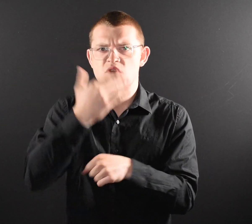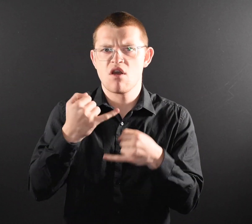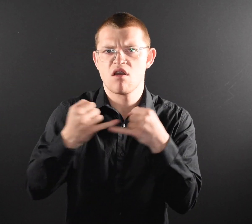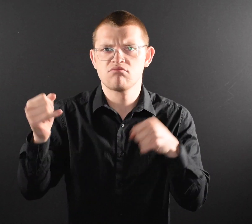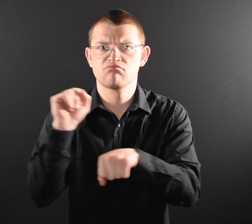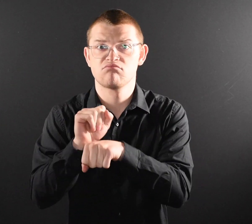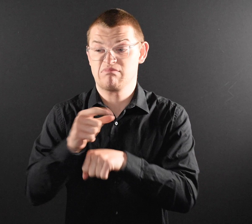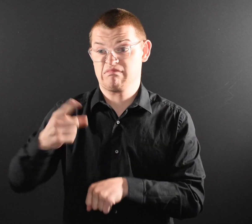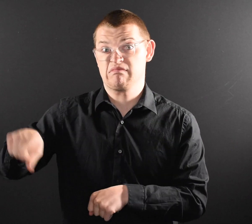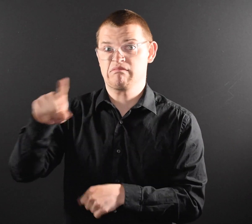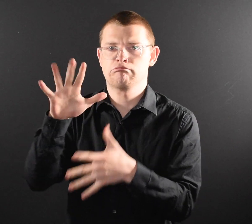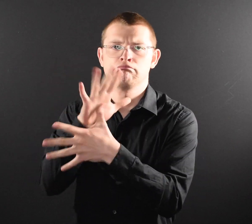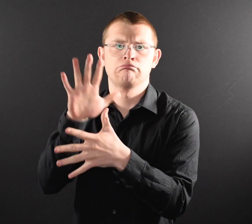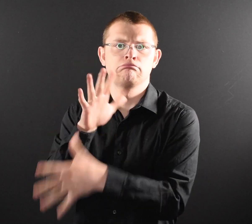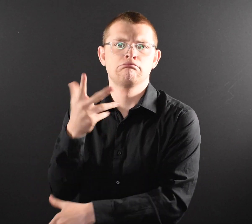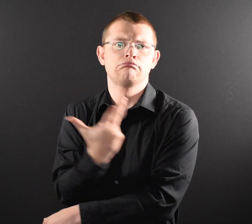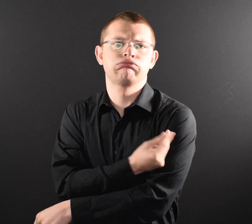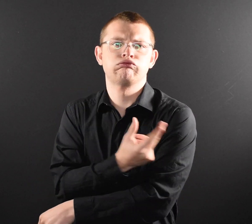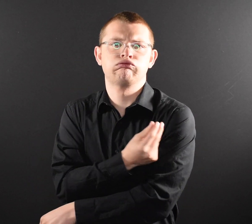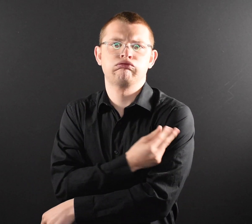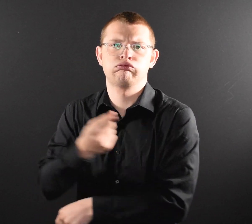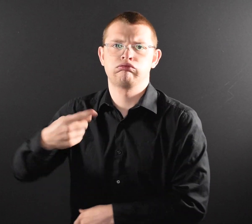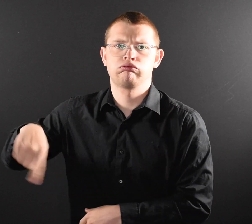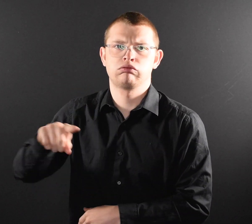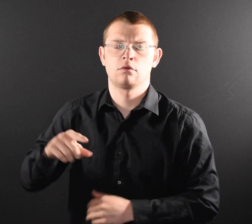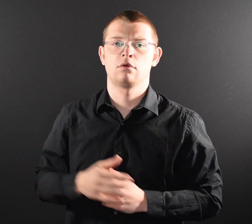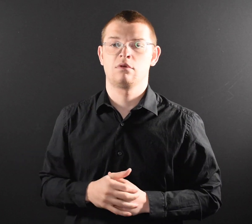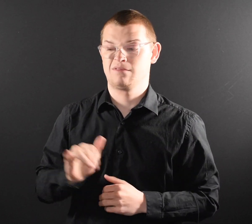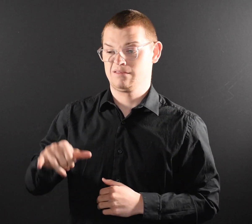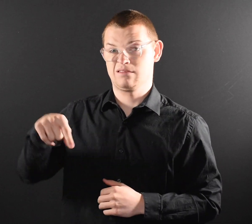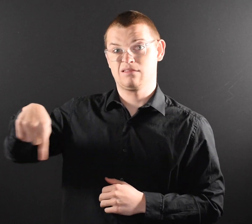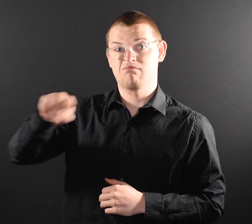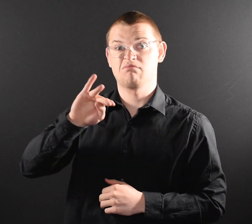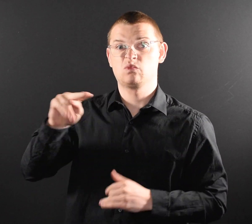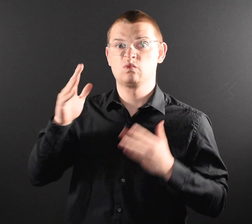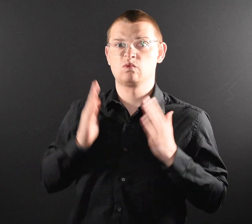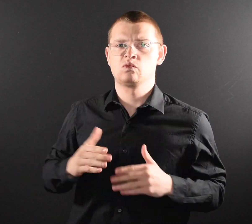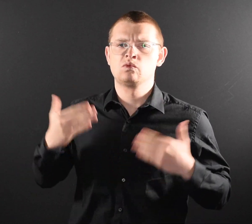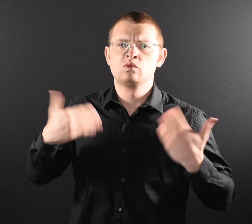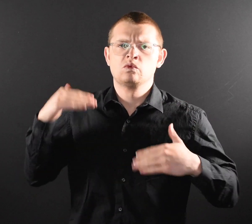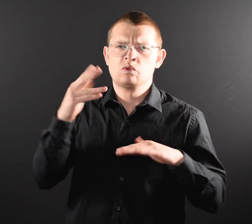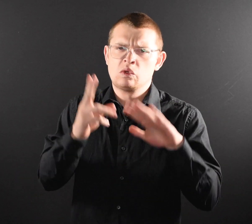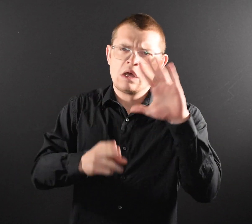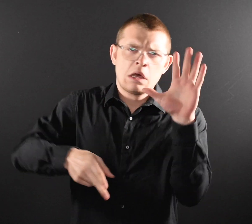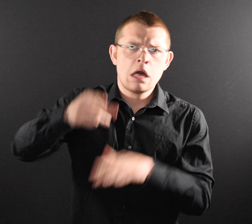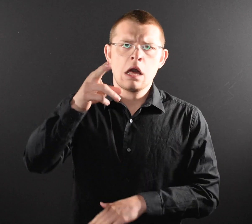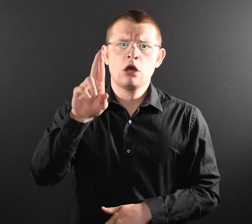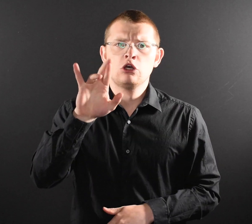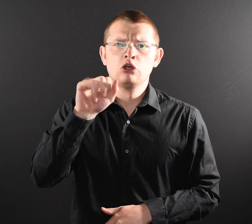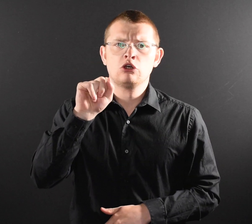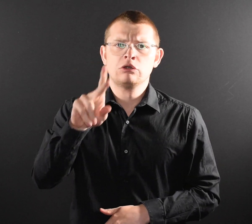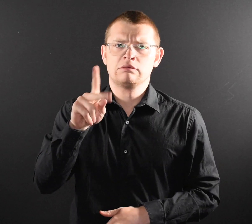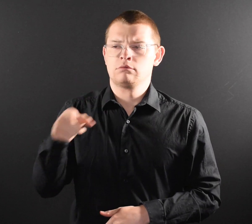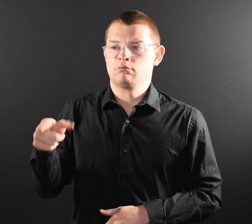These Minnesotans carry the highest risk, and they will remain our top priority. •